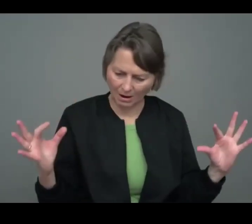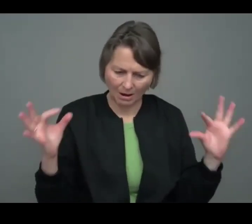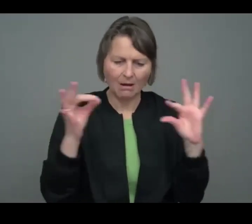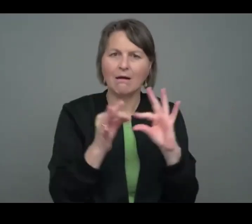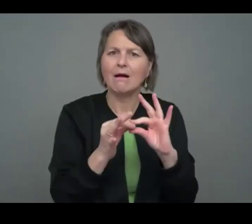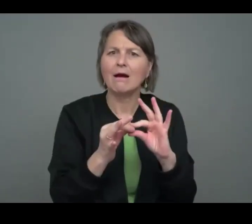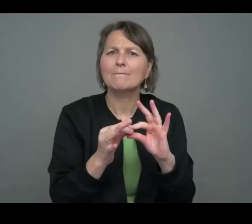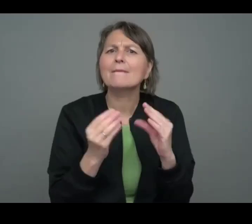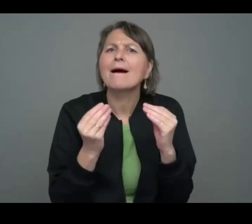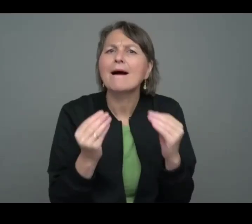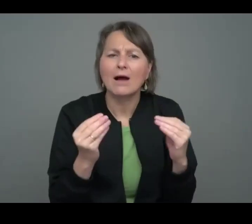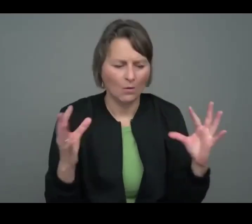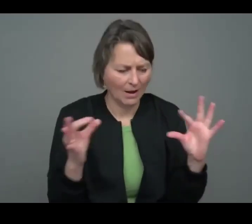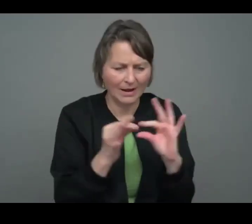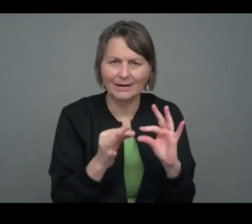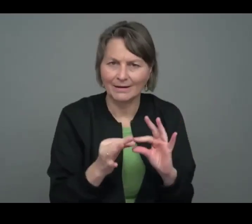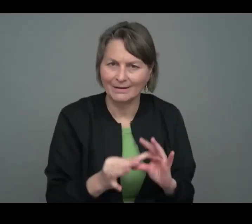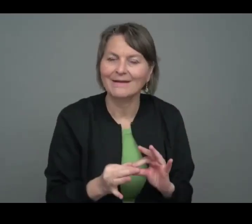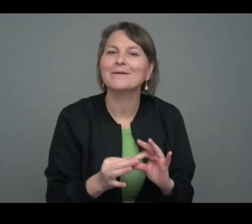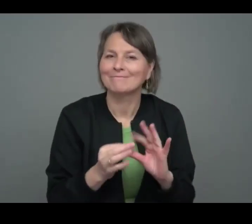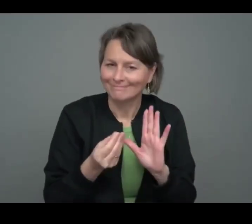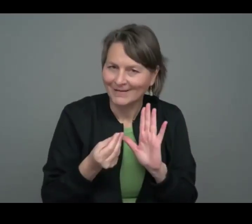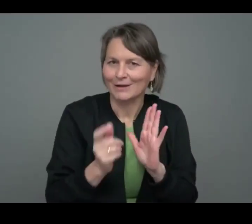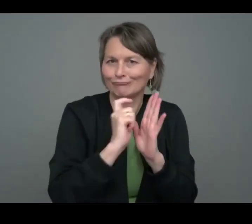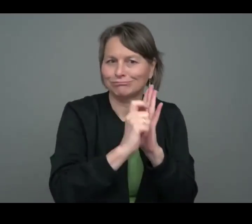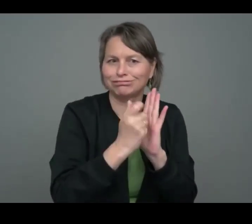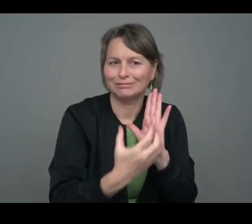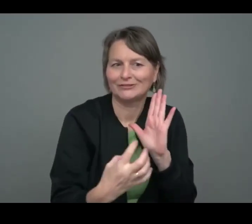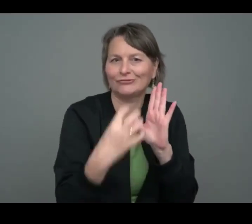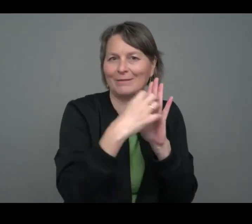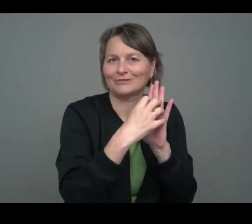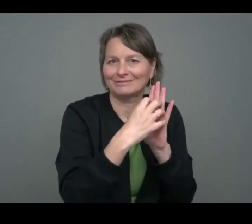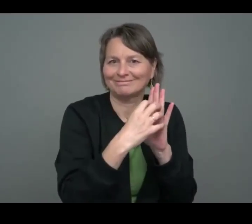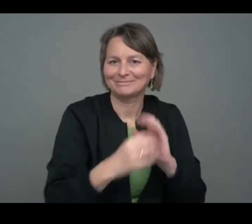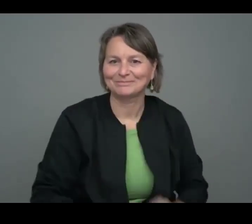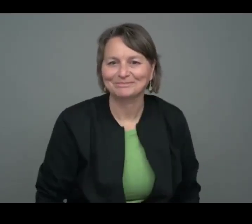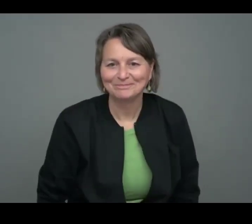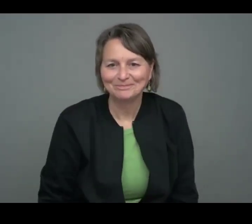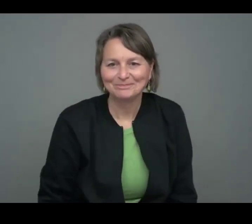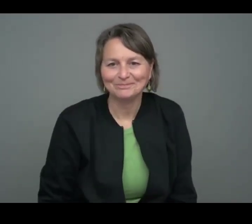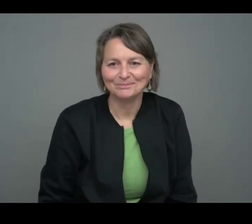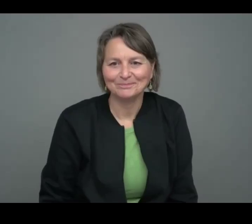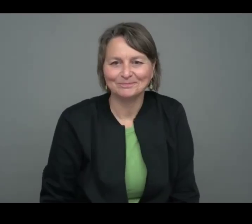But I also did a lot of reading myself and I was trying to link my experience to research